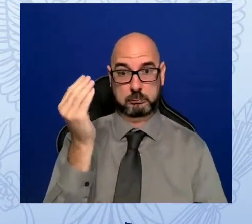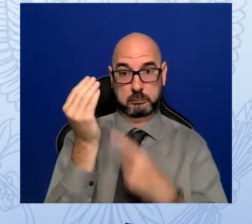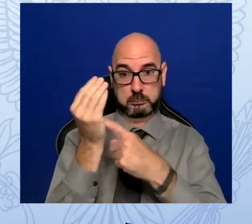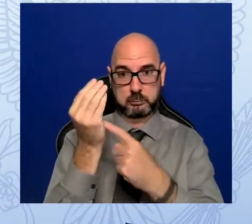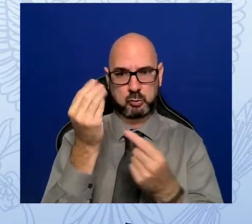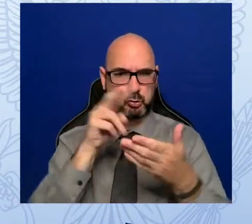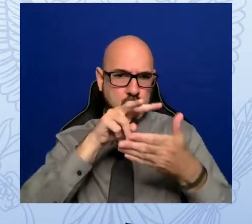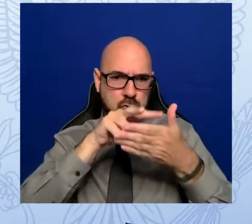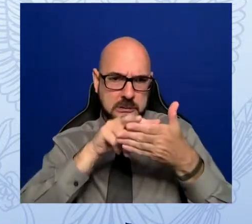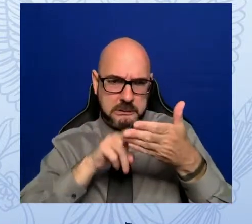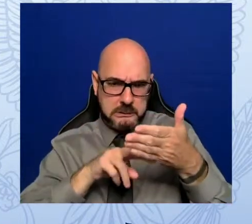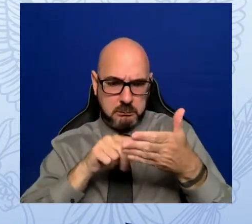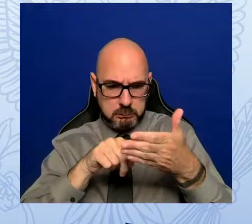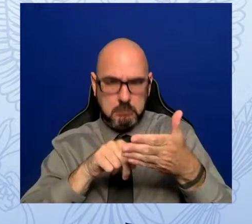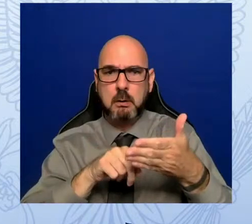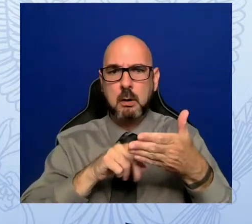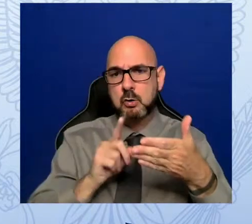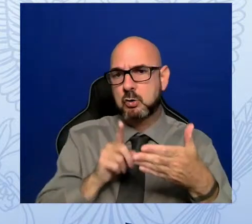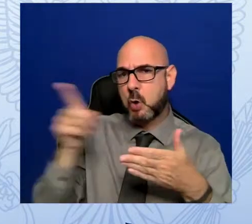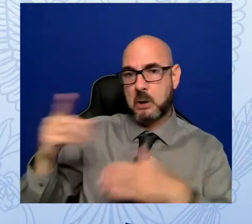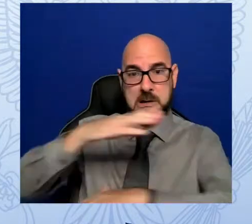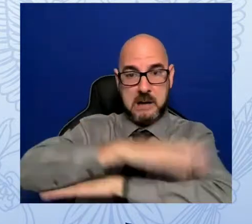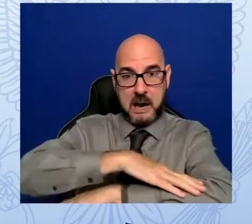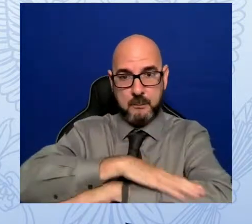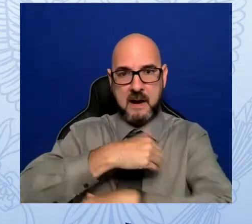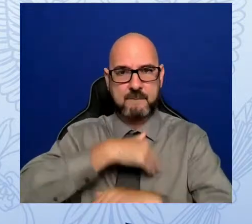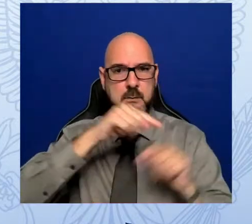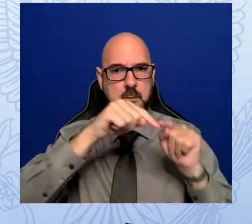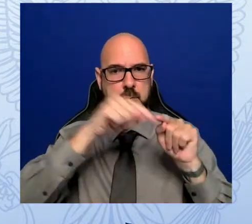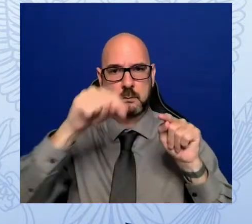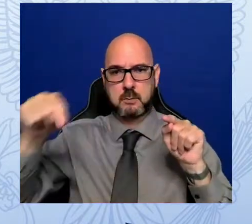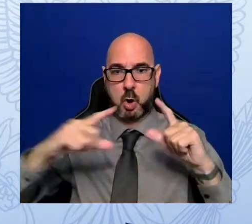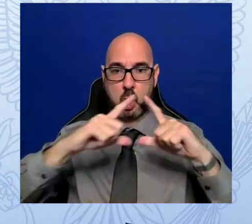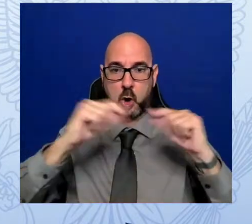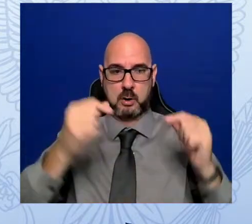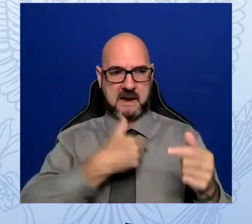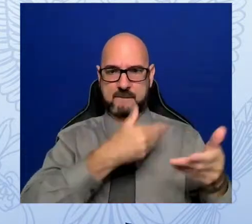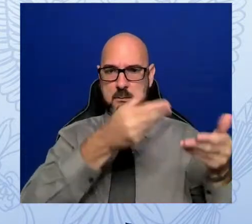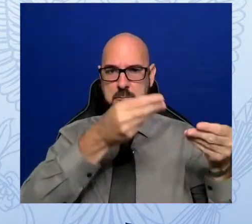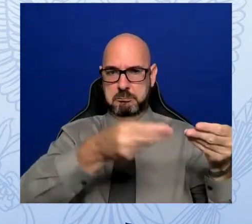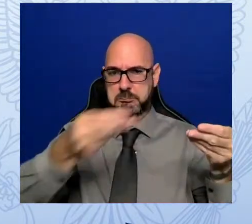You'll see the workout on the card at the station. It's a 21 minute workout where you're going to try to complete